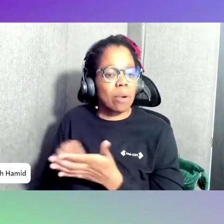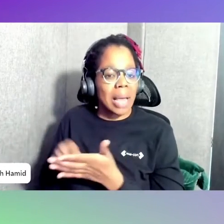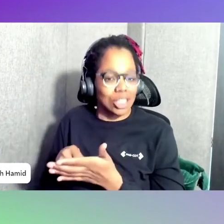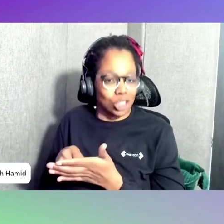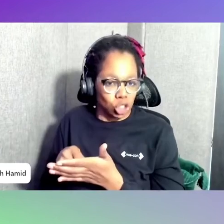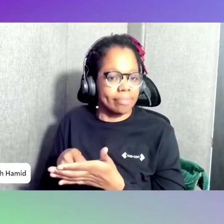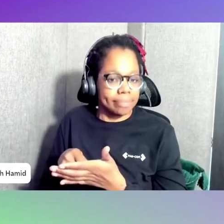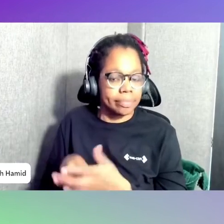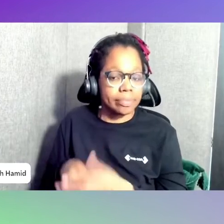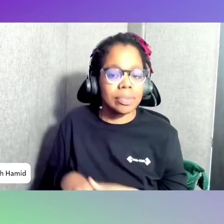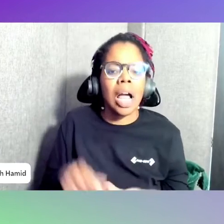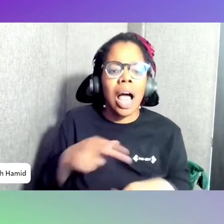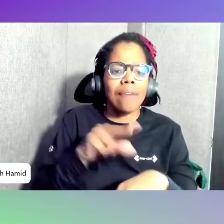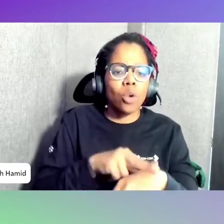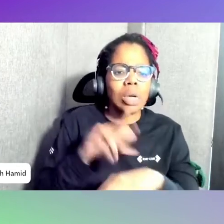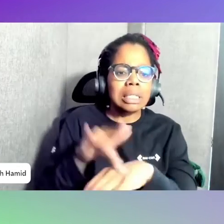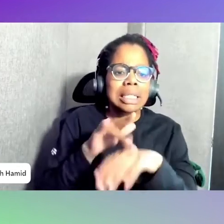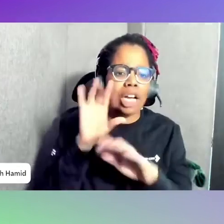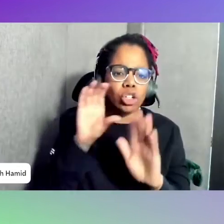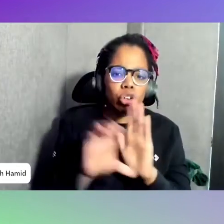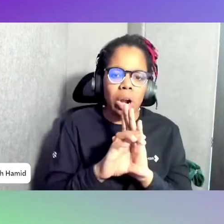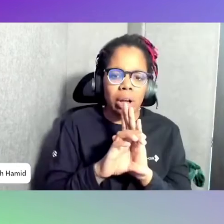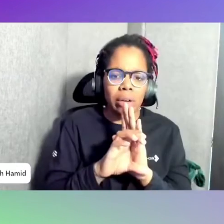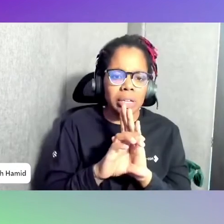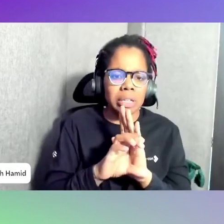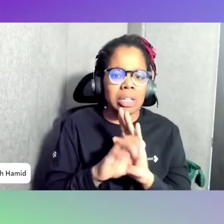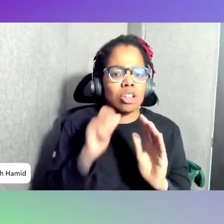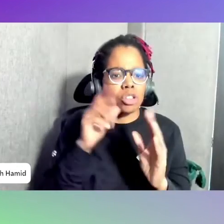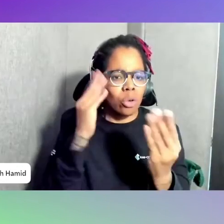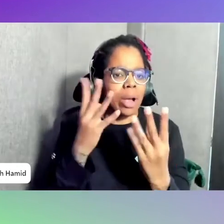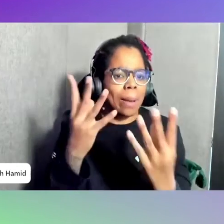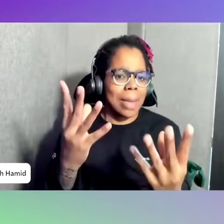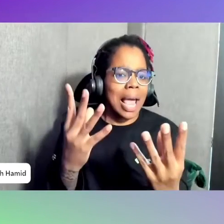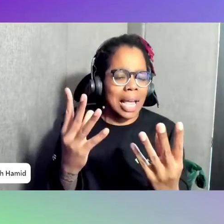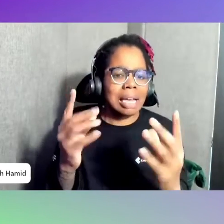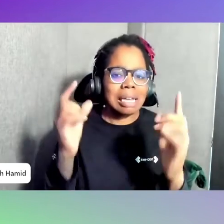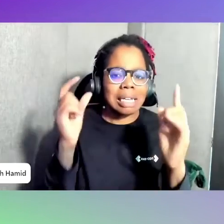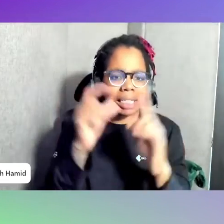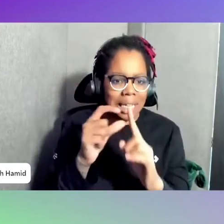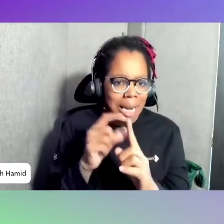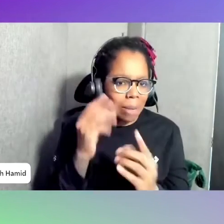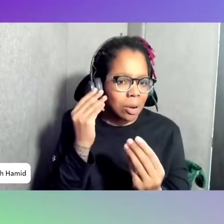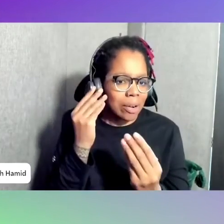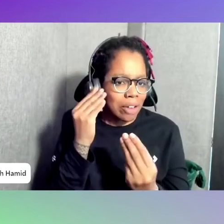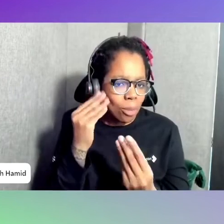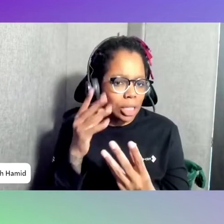have, we'll do it in a quick abbreviation, and then spell that abbreviation in a key on a separate page. Of course